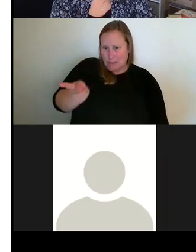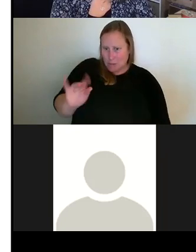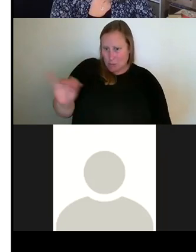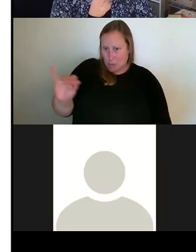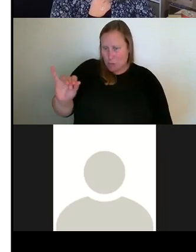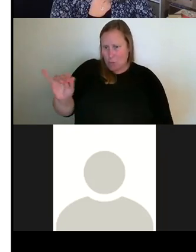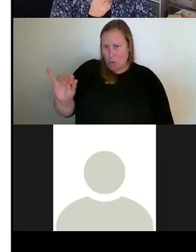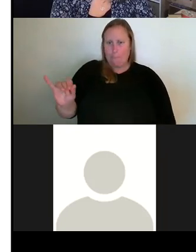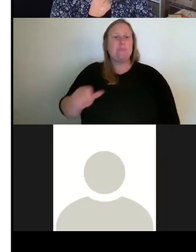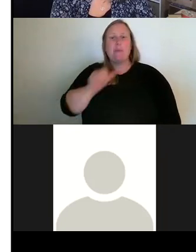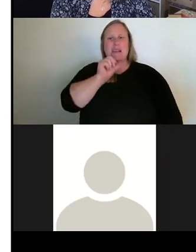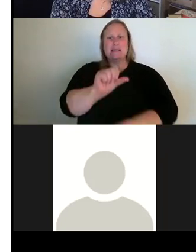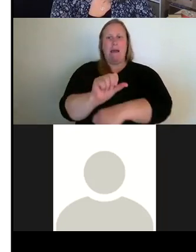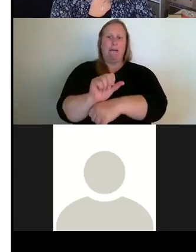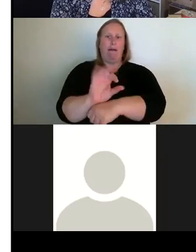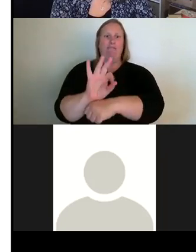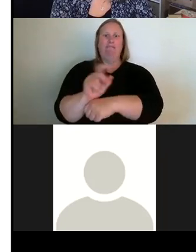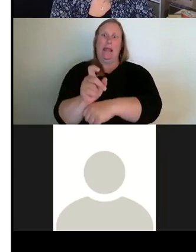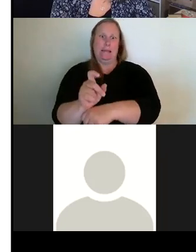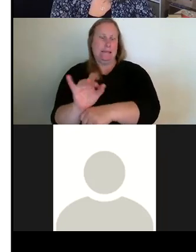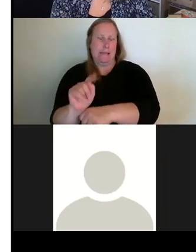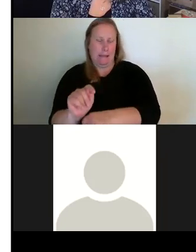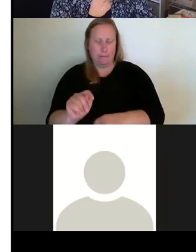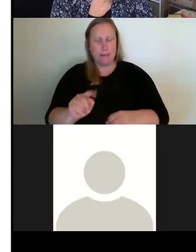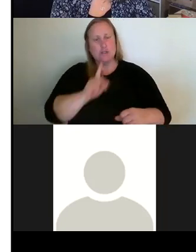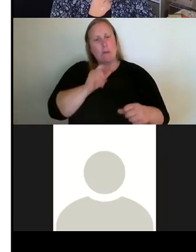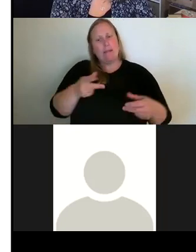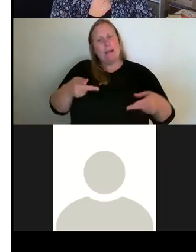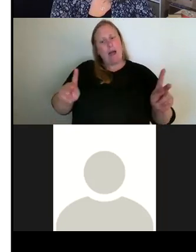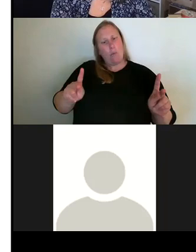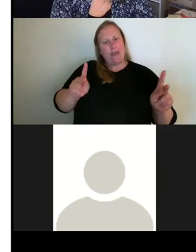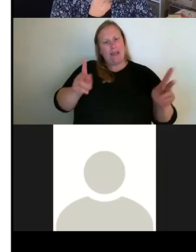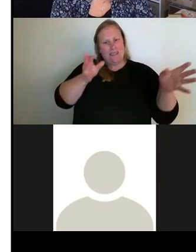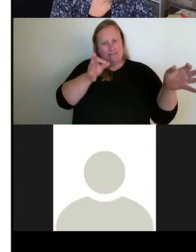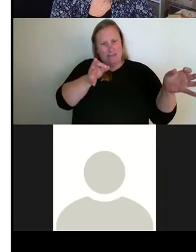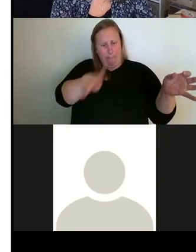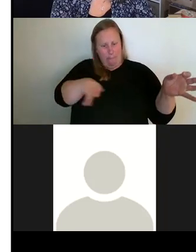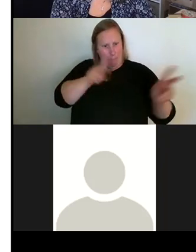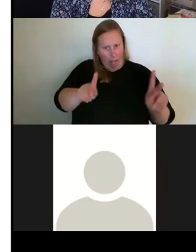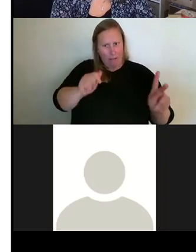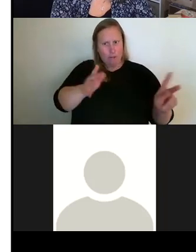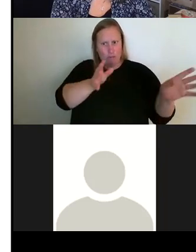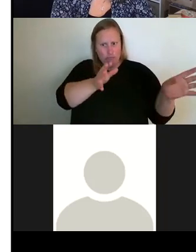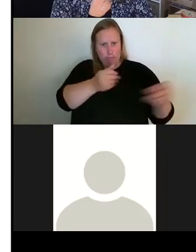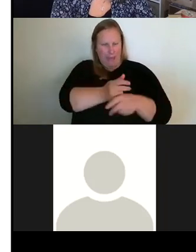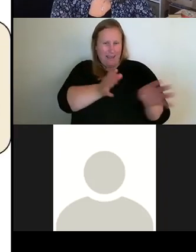It's not fixing anything but giving choices and access to those essential personalizations.